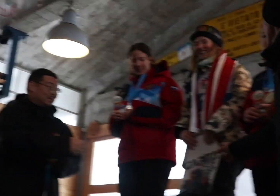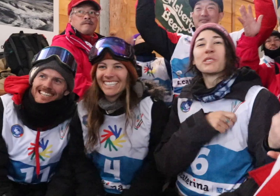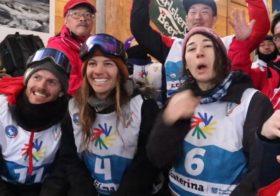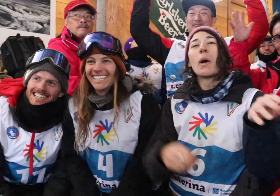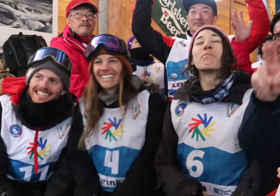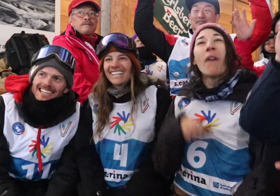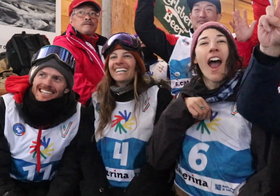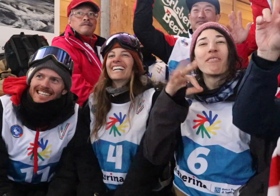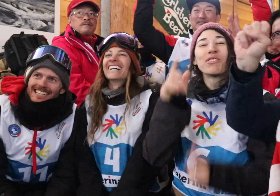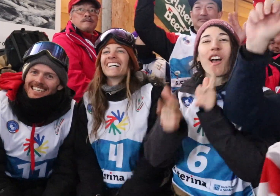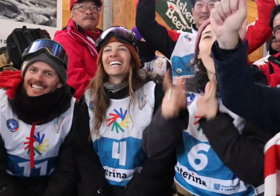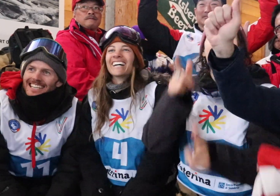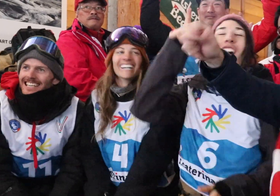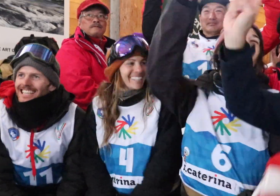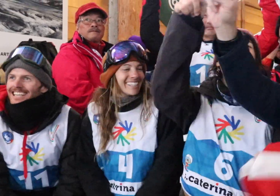I’m so proud of Lauren!